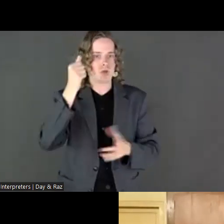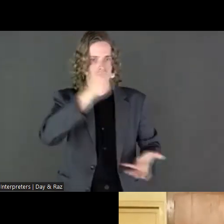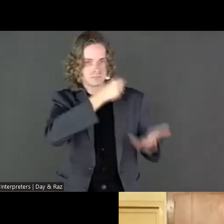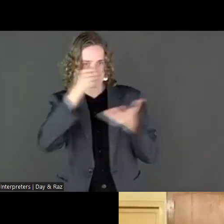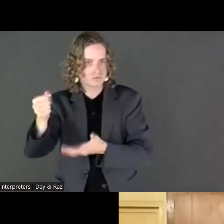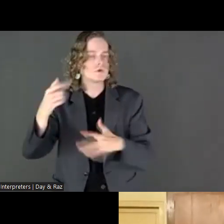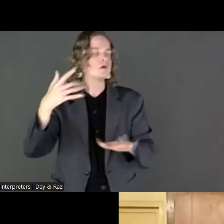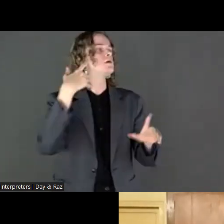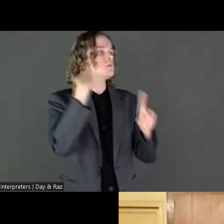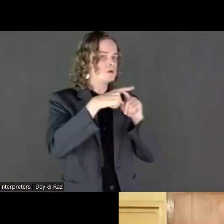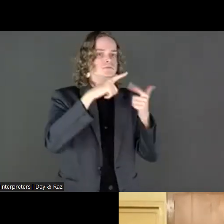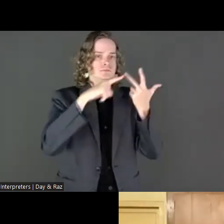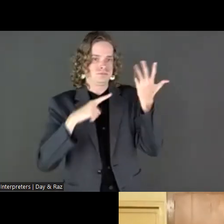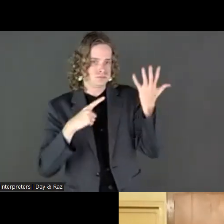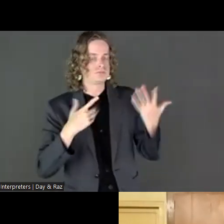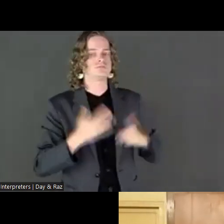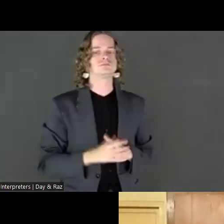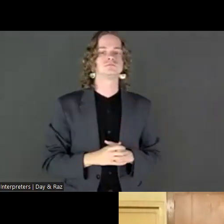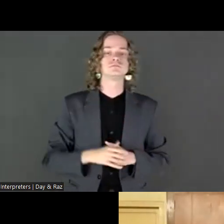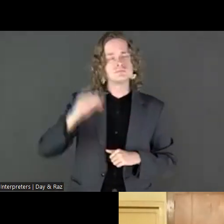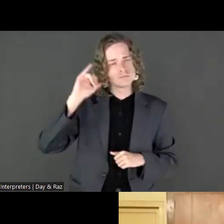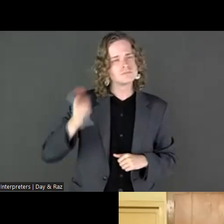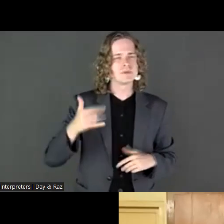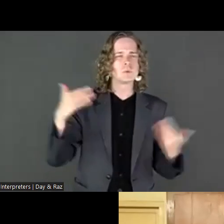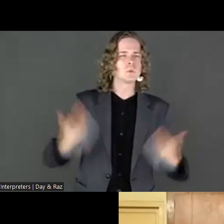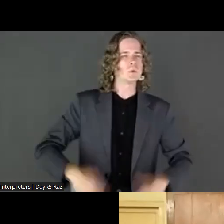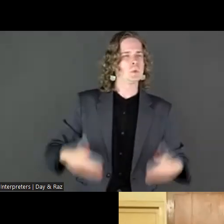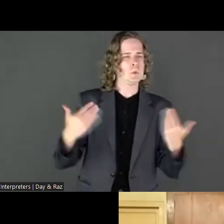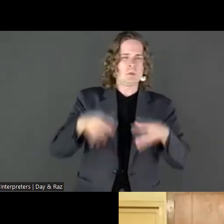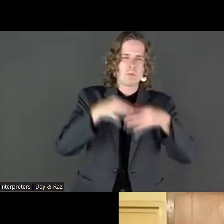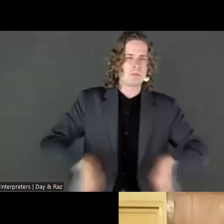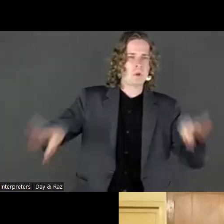of these trainings that OPD is a part of these processes because they bring the learnings